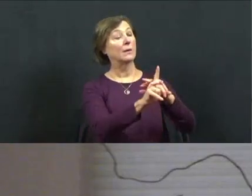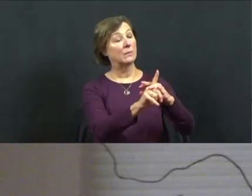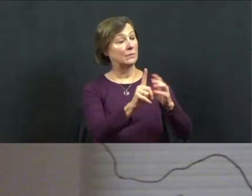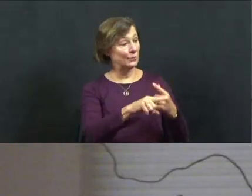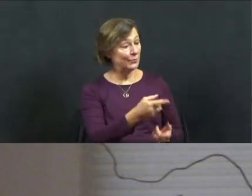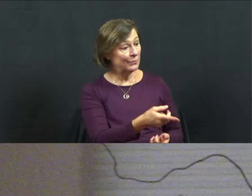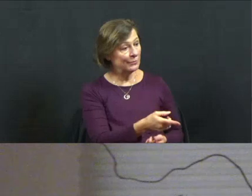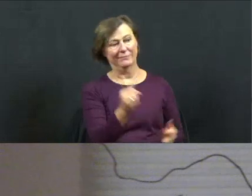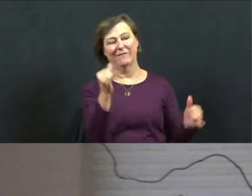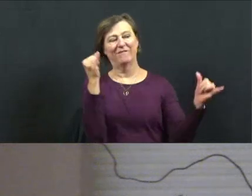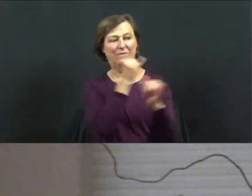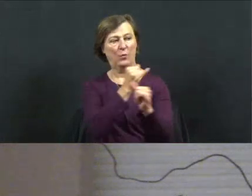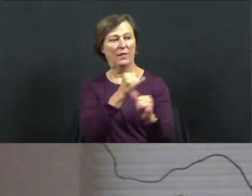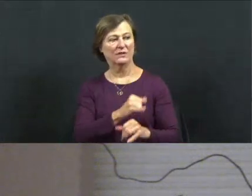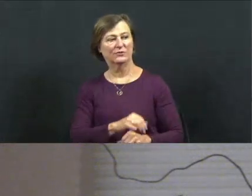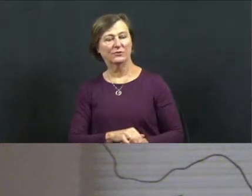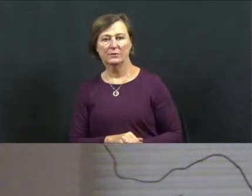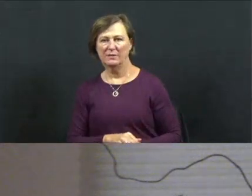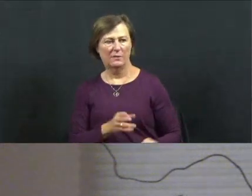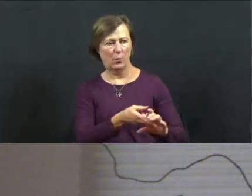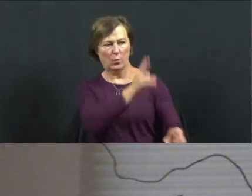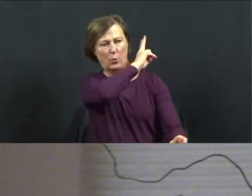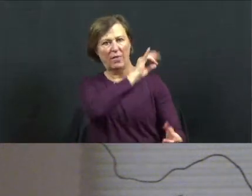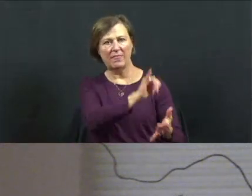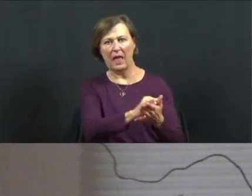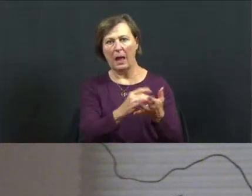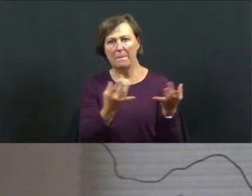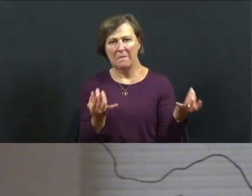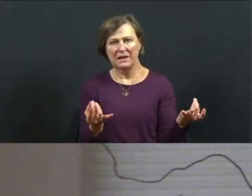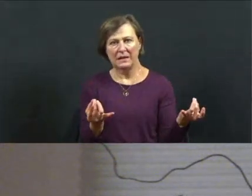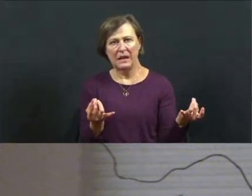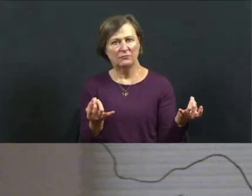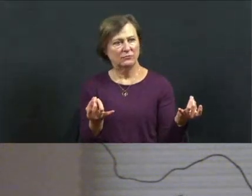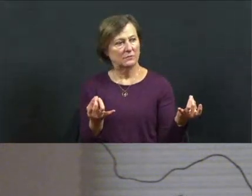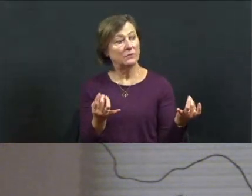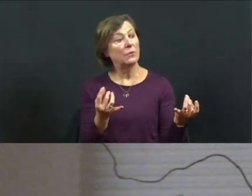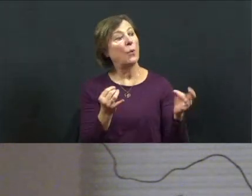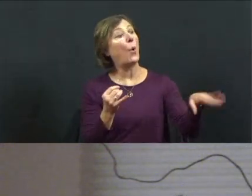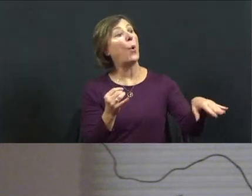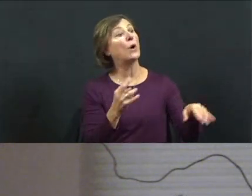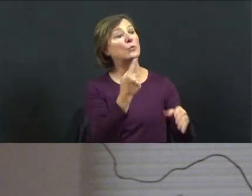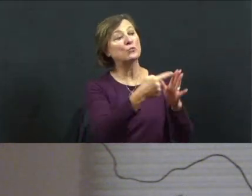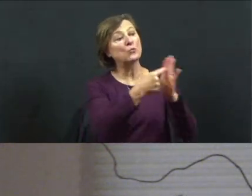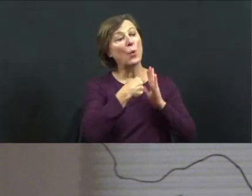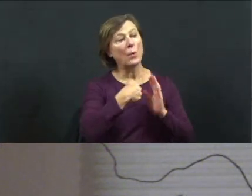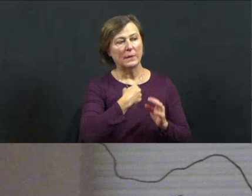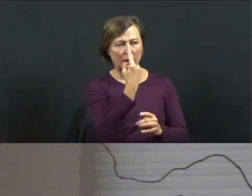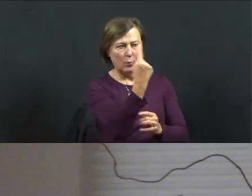How foolish! Quit this meditation, or at least show me one witness who will